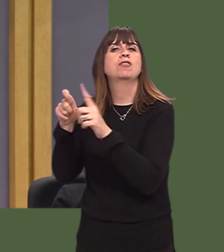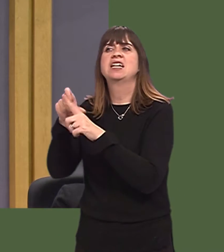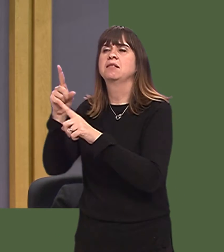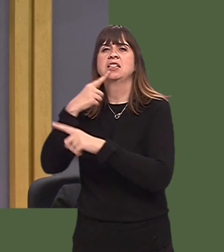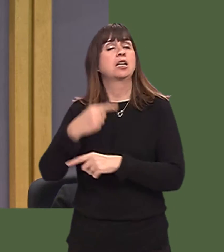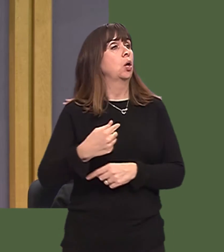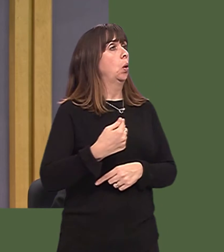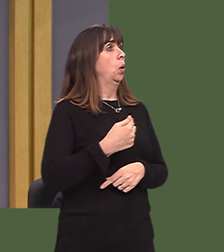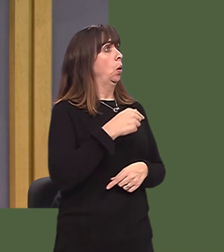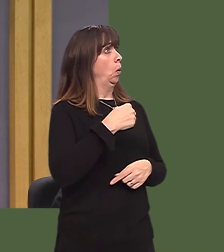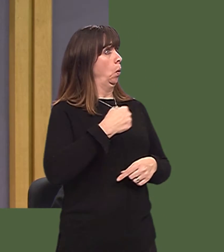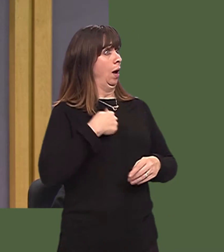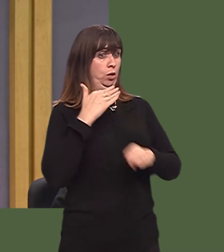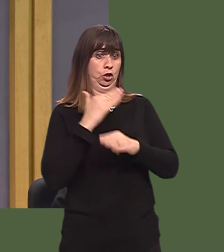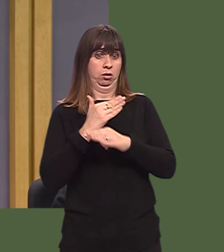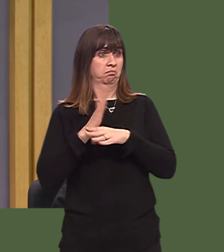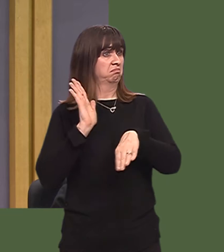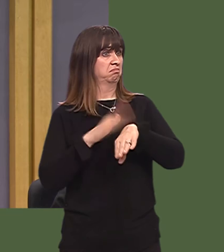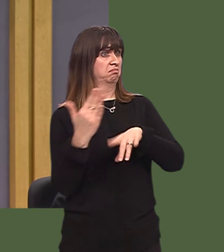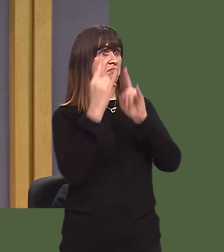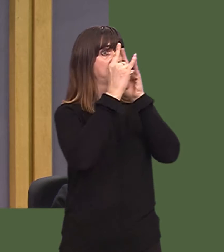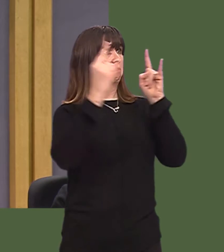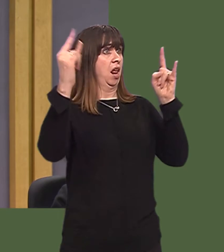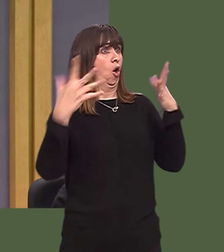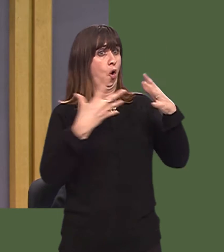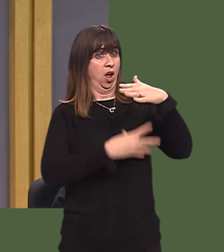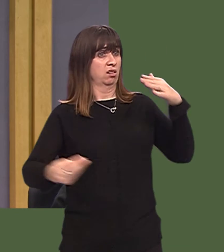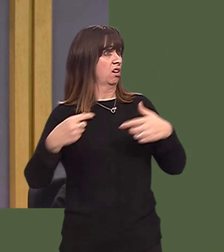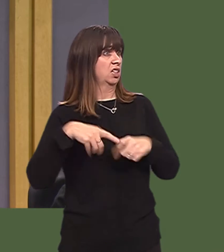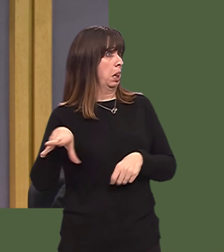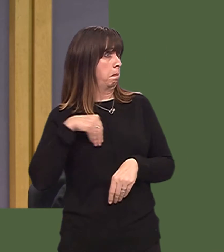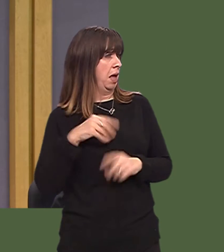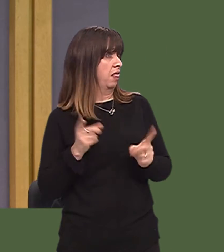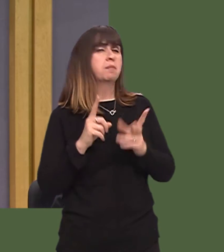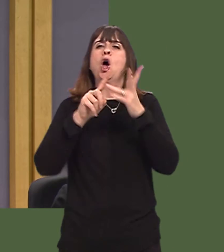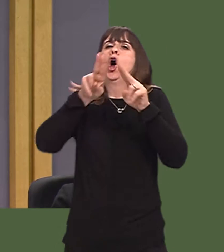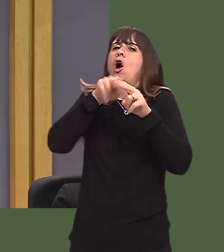get paid for what they do whether pylons go over ground or underground, but Ofgem require